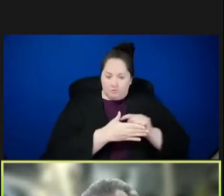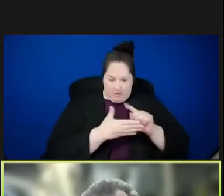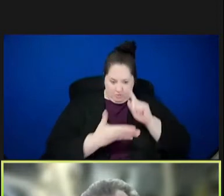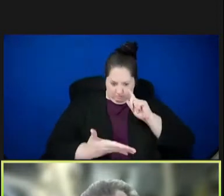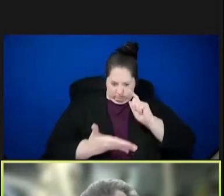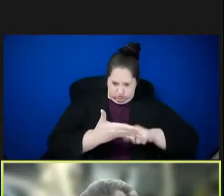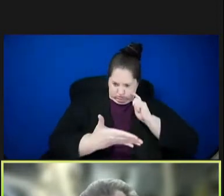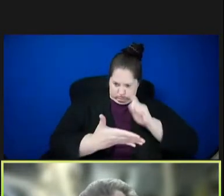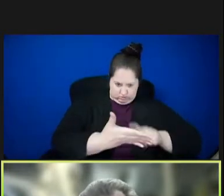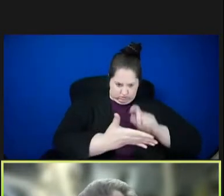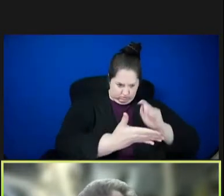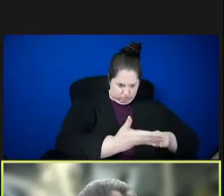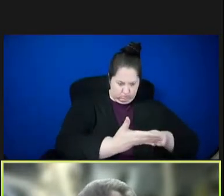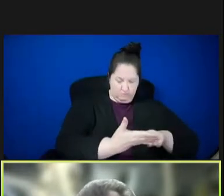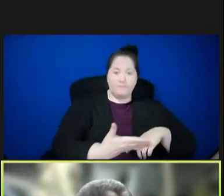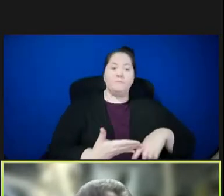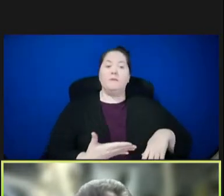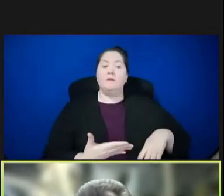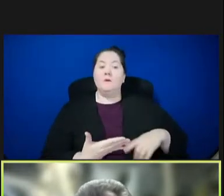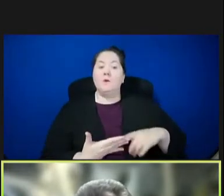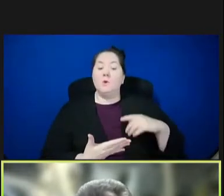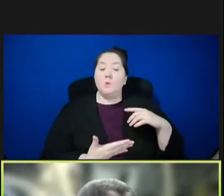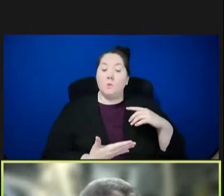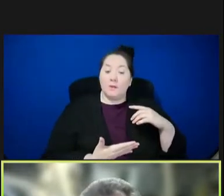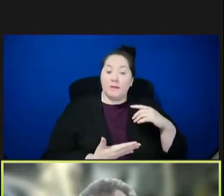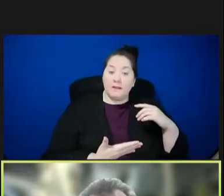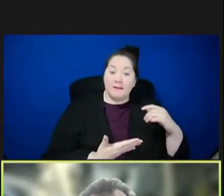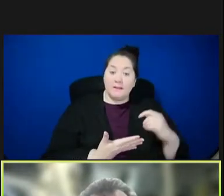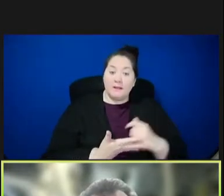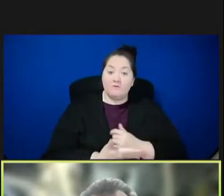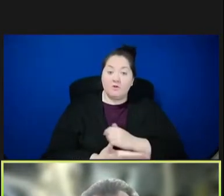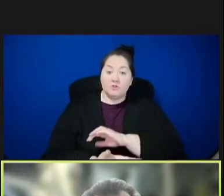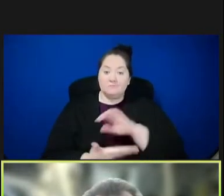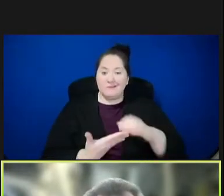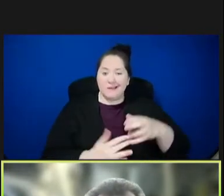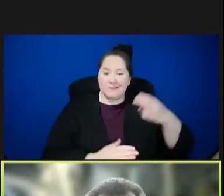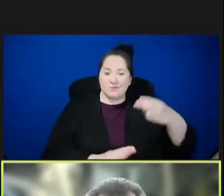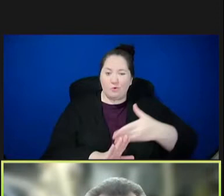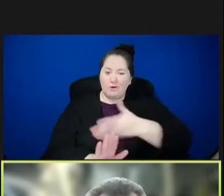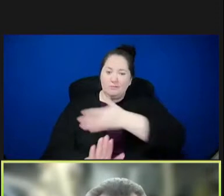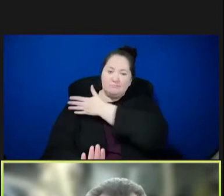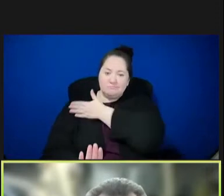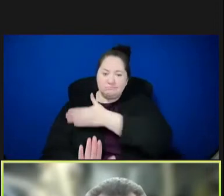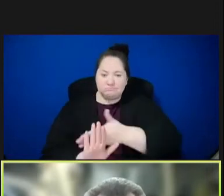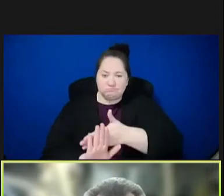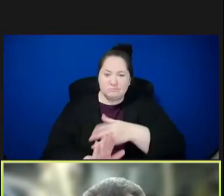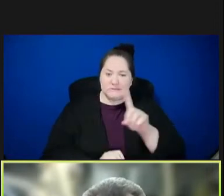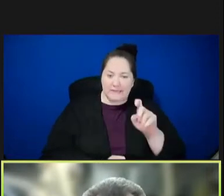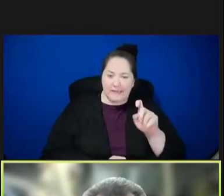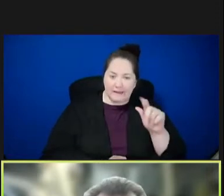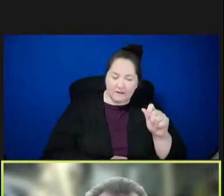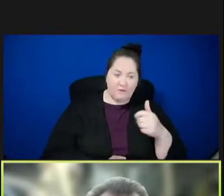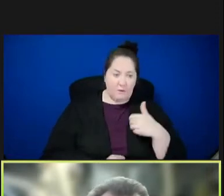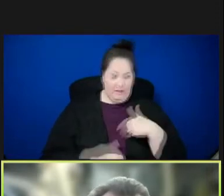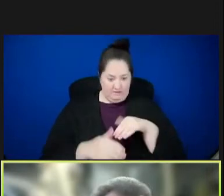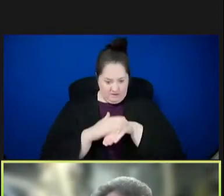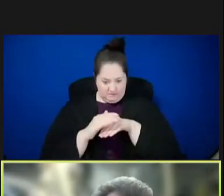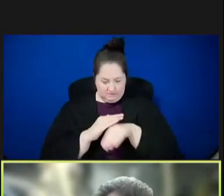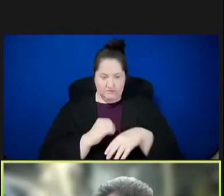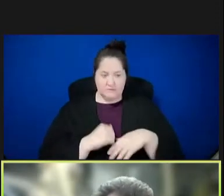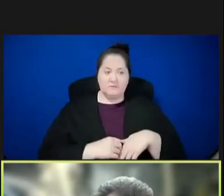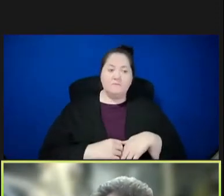we leveraged a massive amount of historical data that we have access to. In this context,